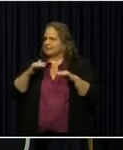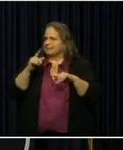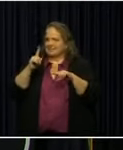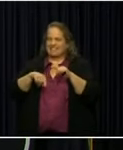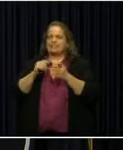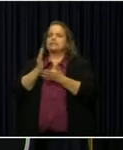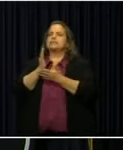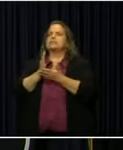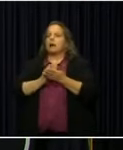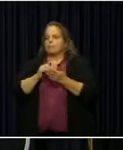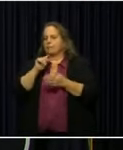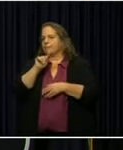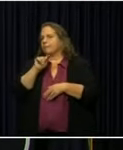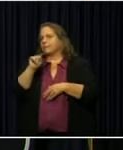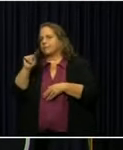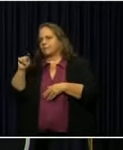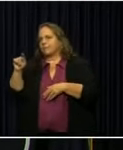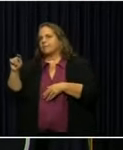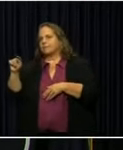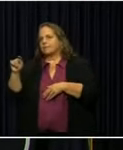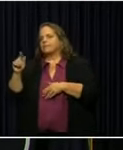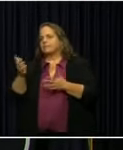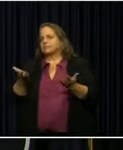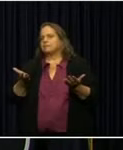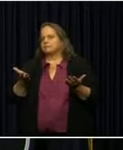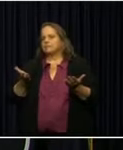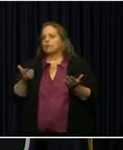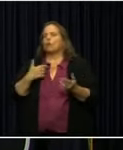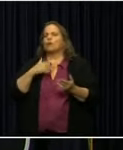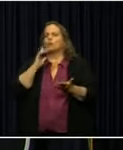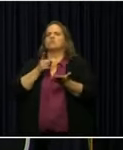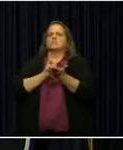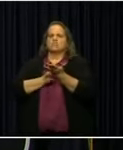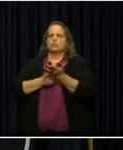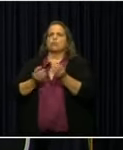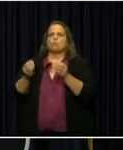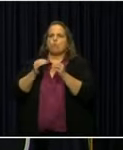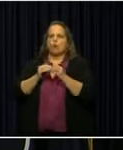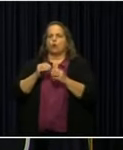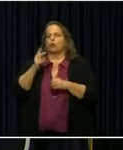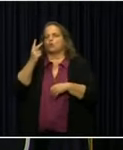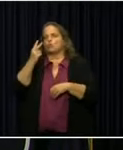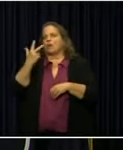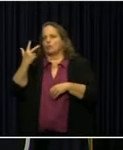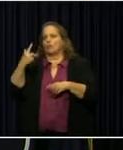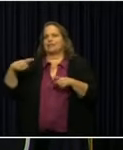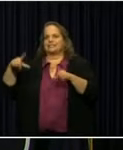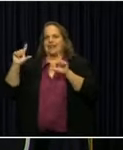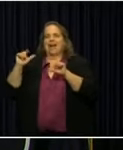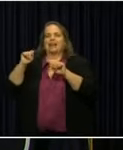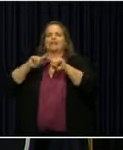NUMBER ONE, PRETTY SIMPLE. IT'S THE NUMBER AND RATE OF NEW CASES. THE WHITE HOUSE TALKED ABOUT THE